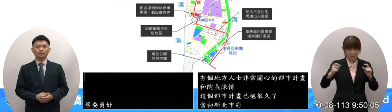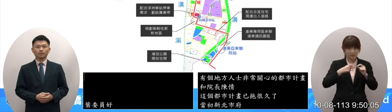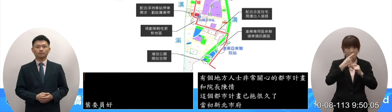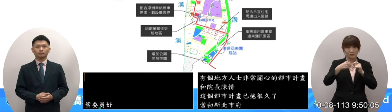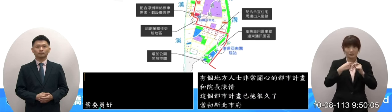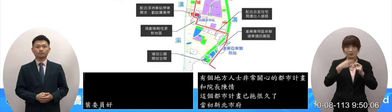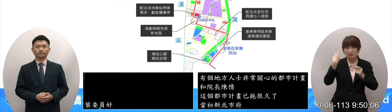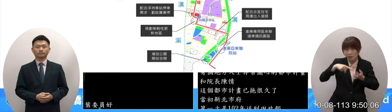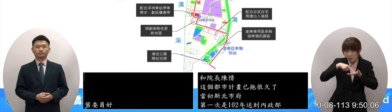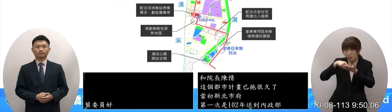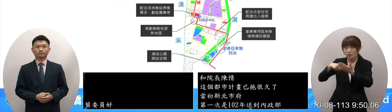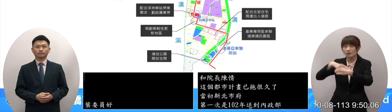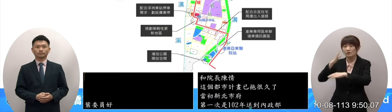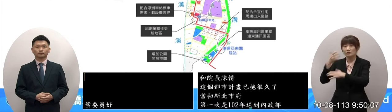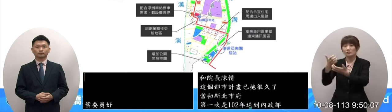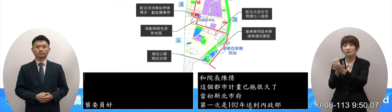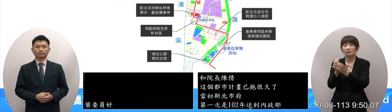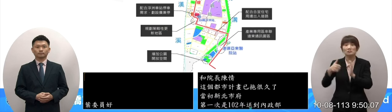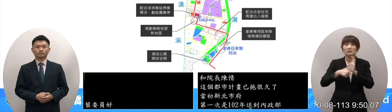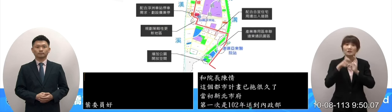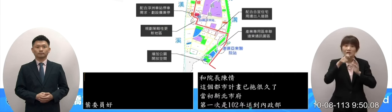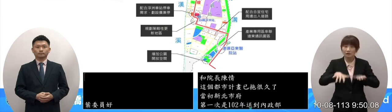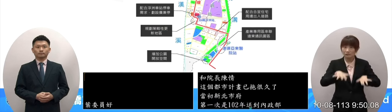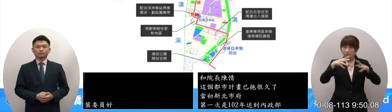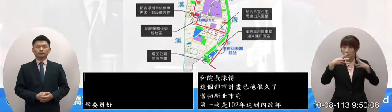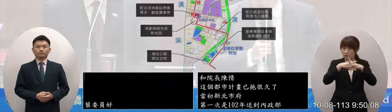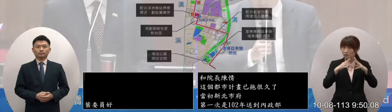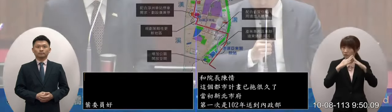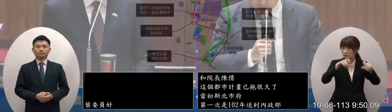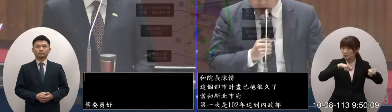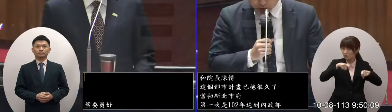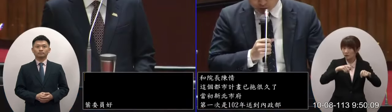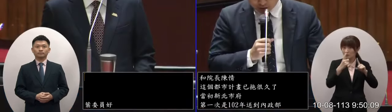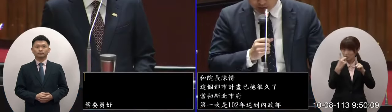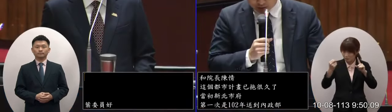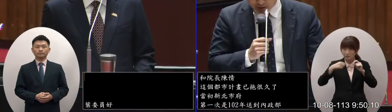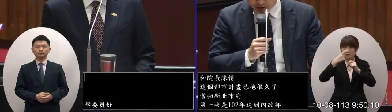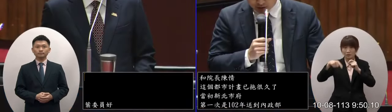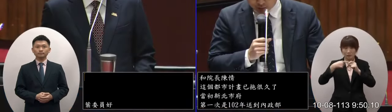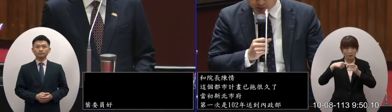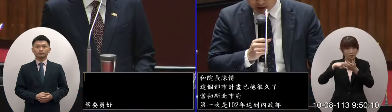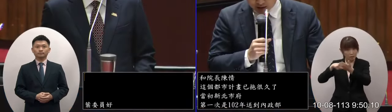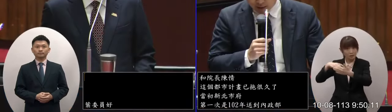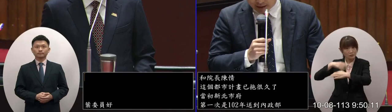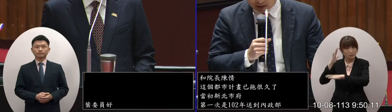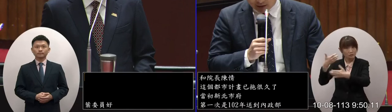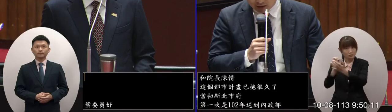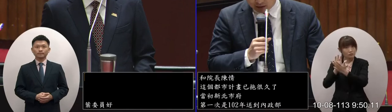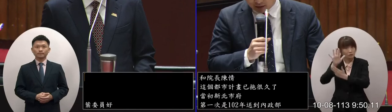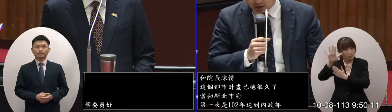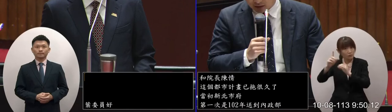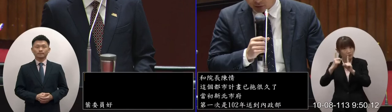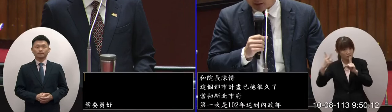This is our Fuzhou City Plan. After it was sent to the Ministry of the Interior in 110 Well, the Ministry of the Interior